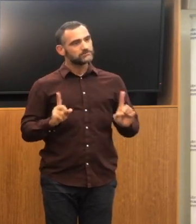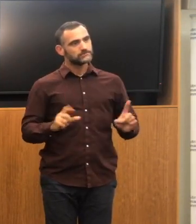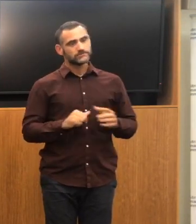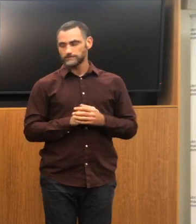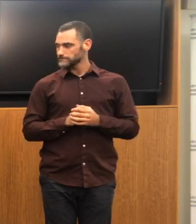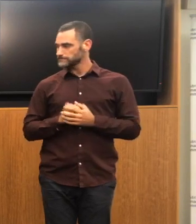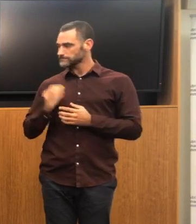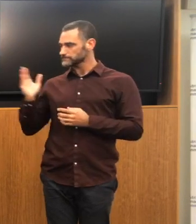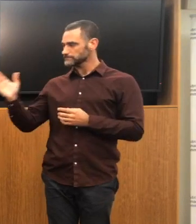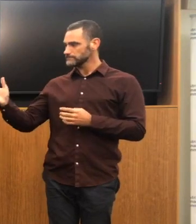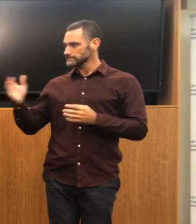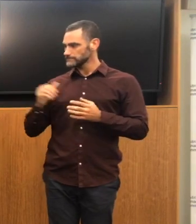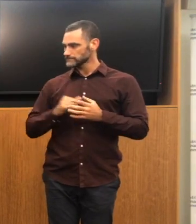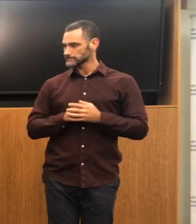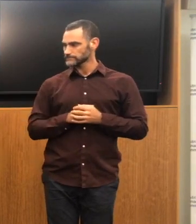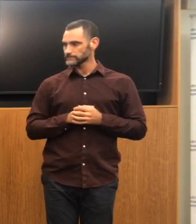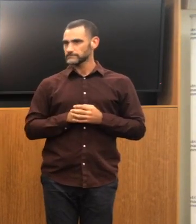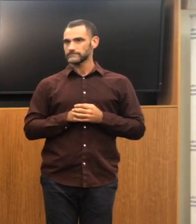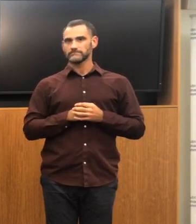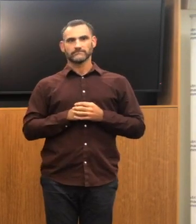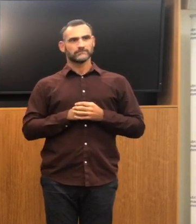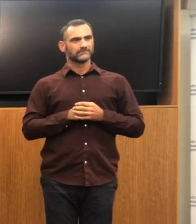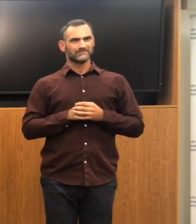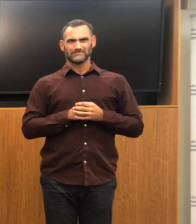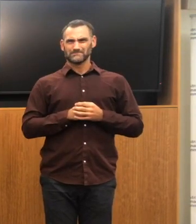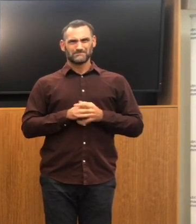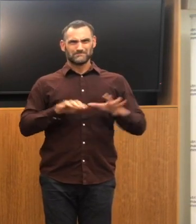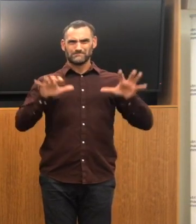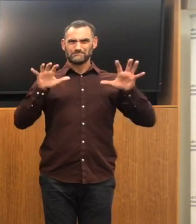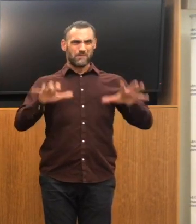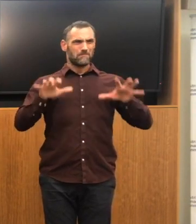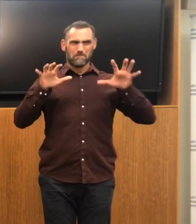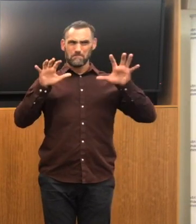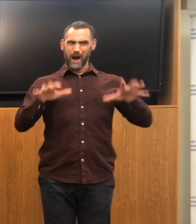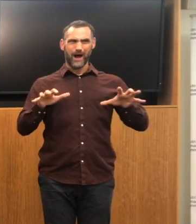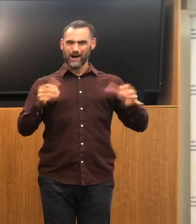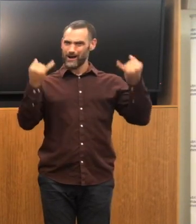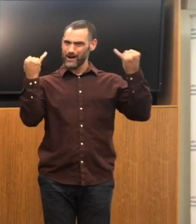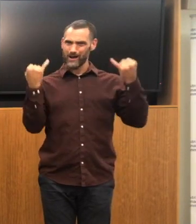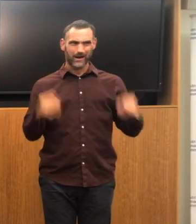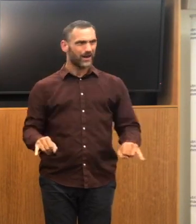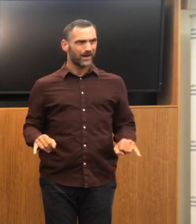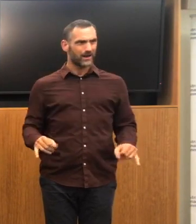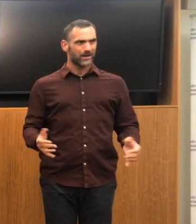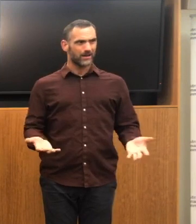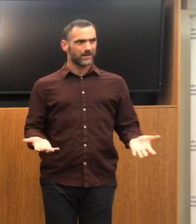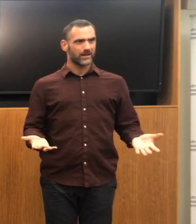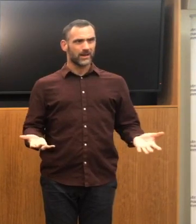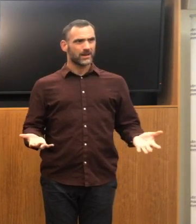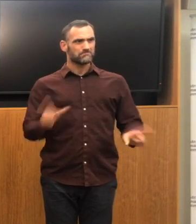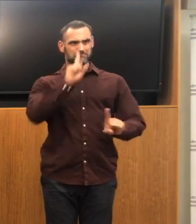Um, I think it's absurd. (audience clapping)